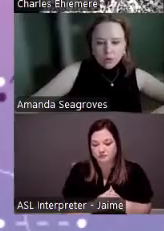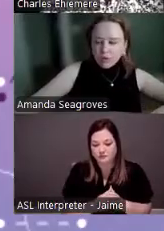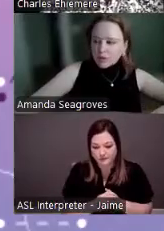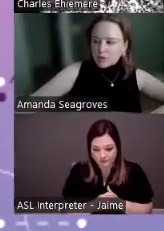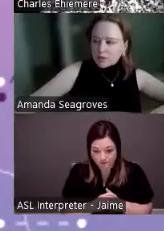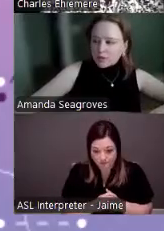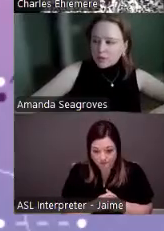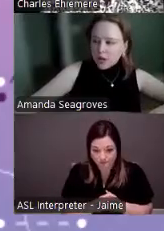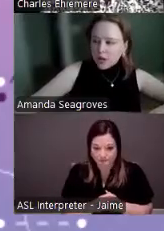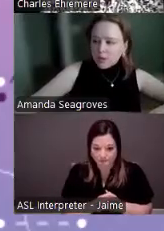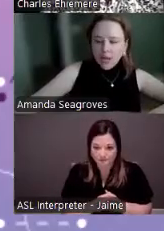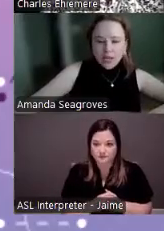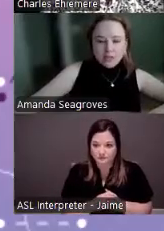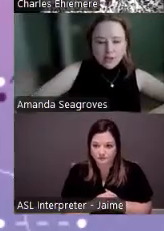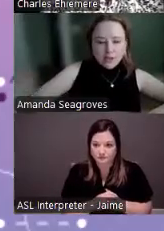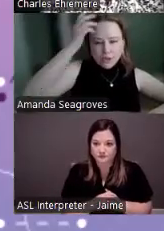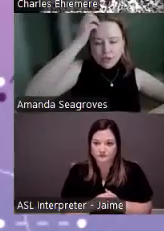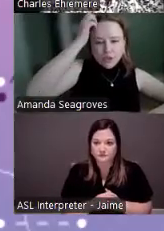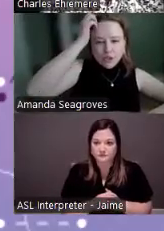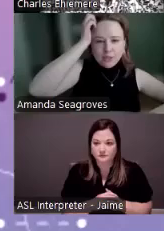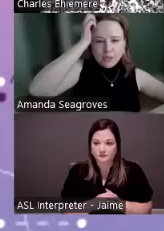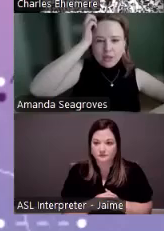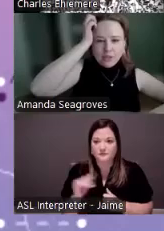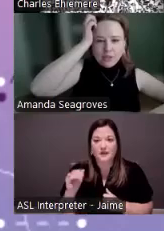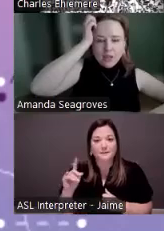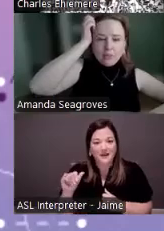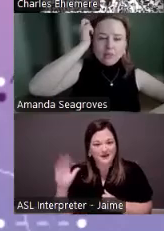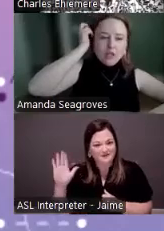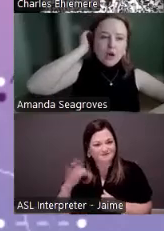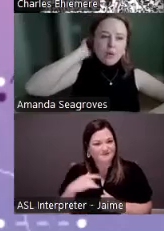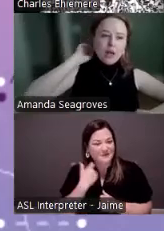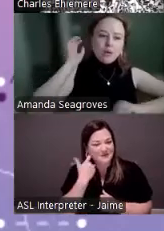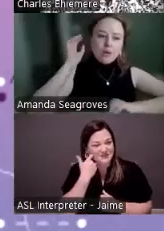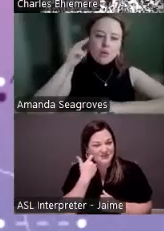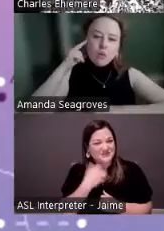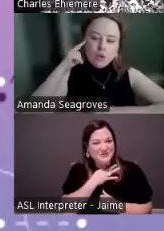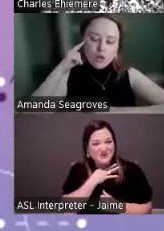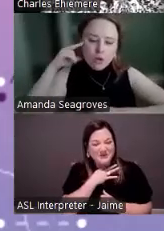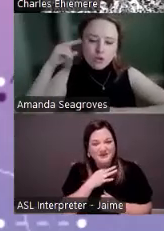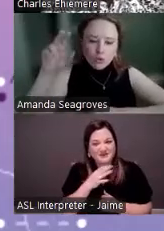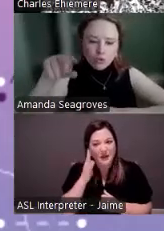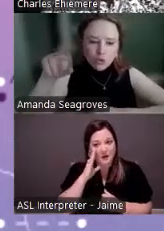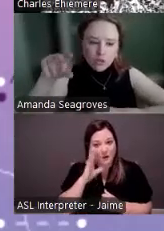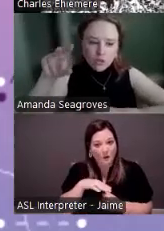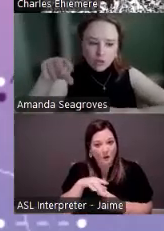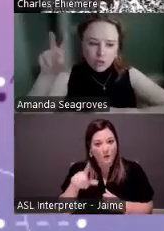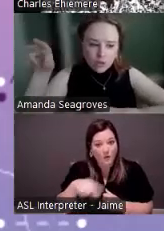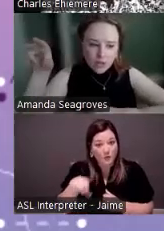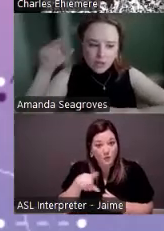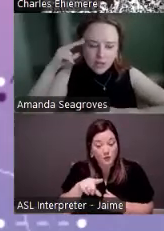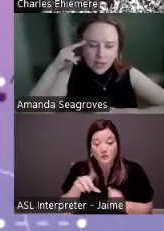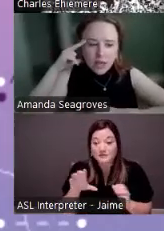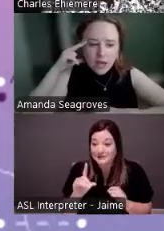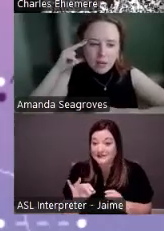Perfect. And I actually was just curious about this. So I know you all did some user testing.